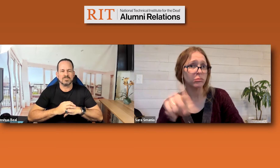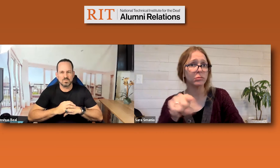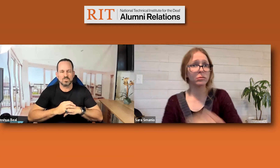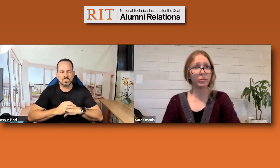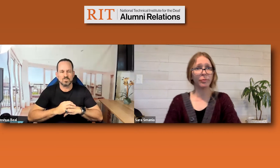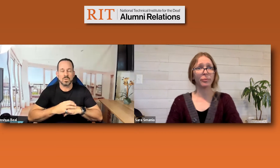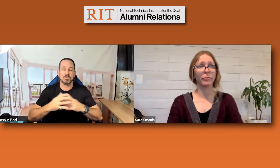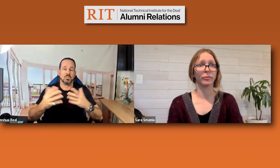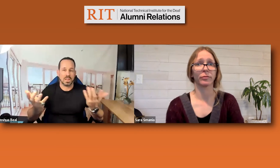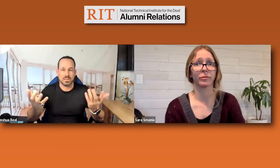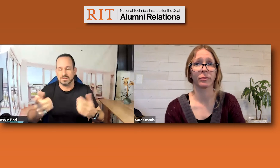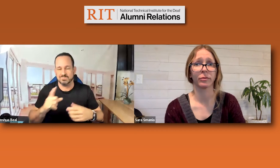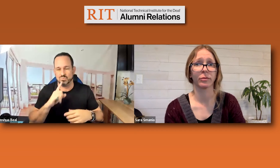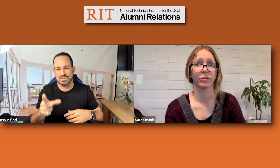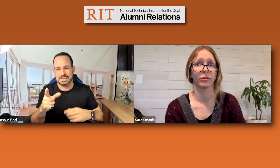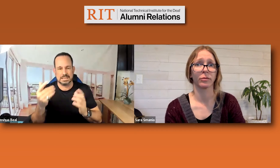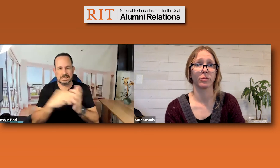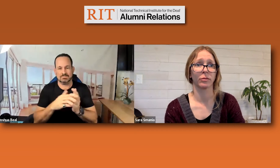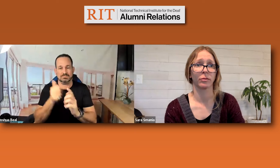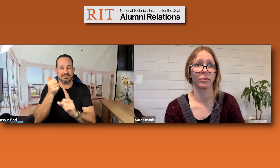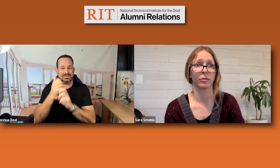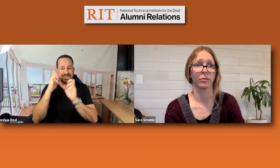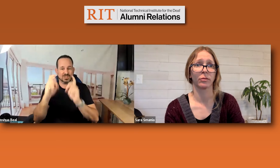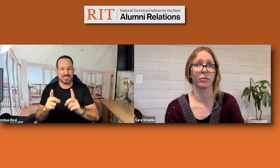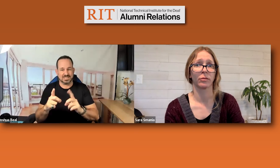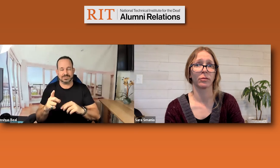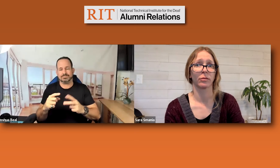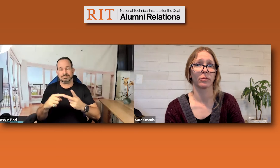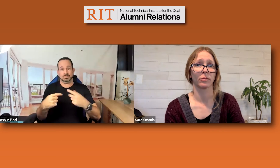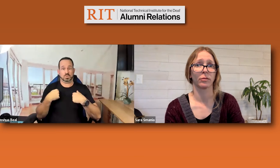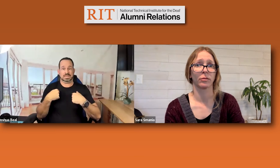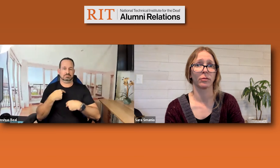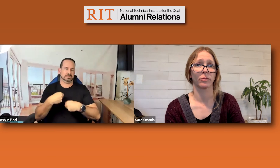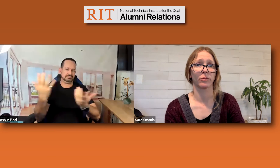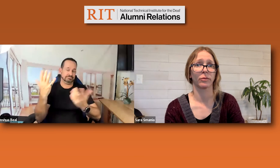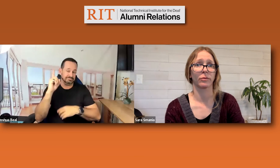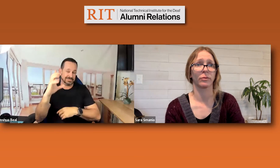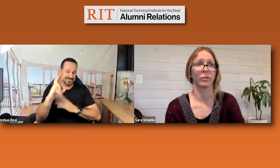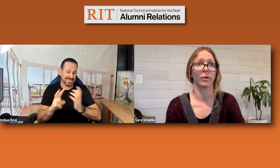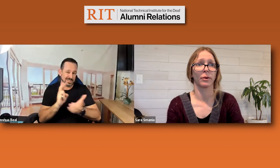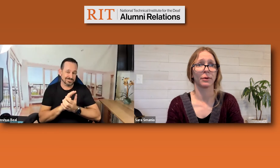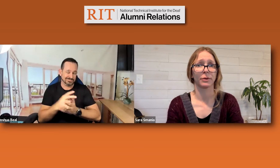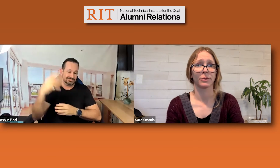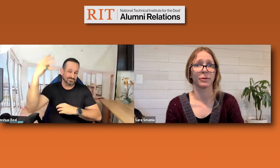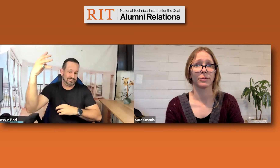in ways to reduce our tax income?" Really, it's about education.